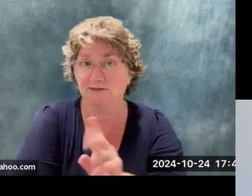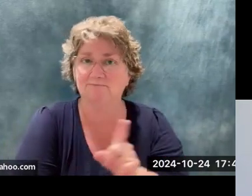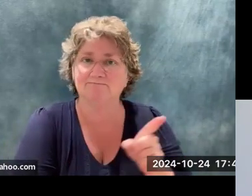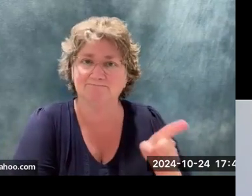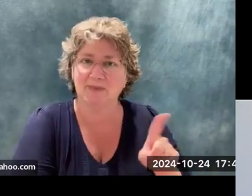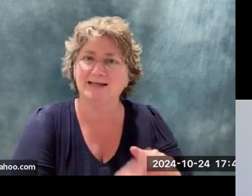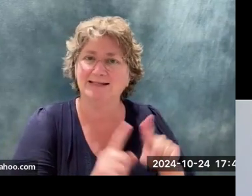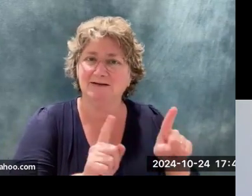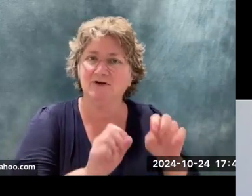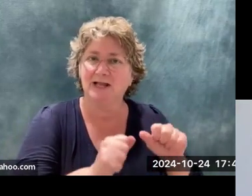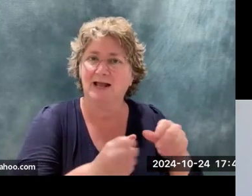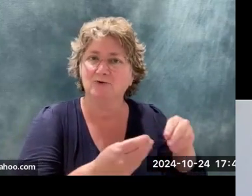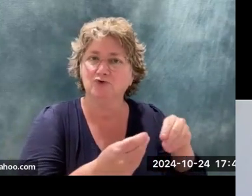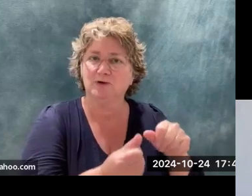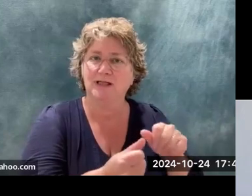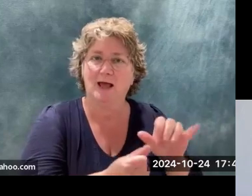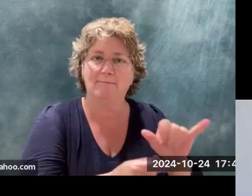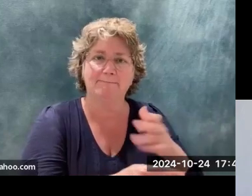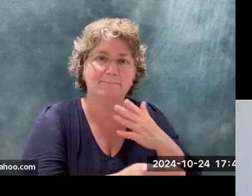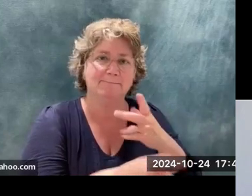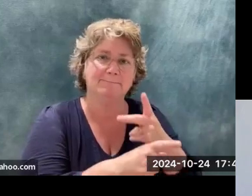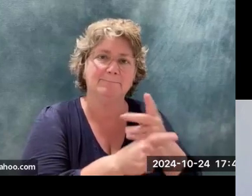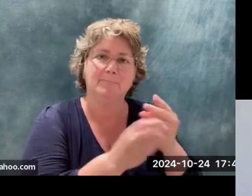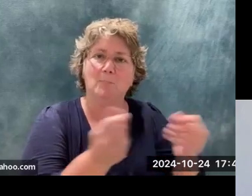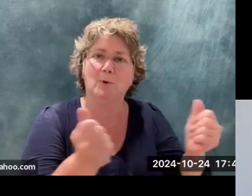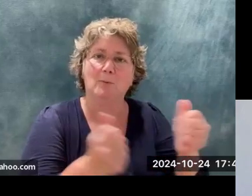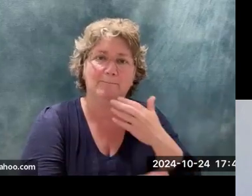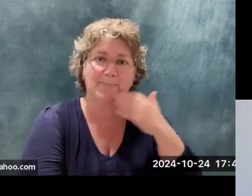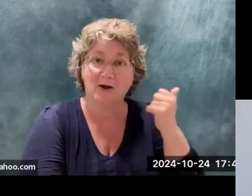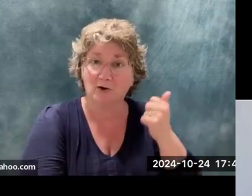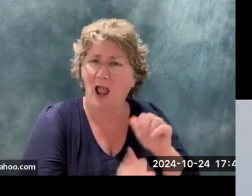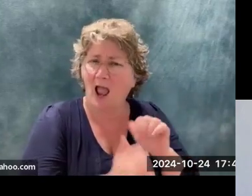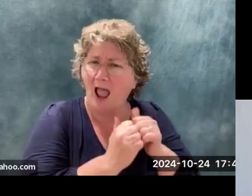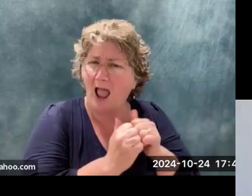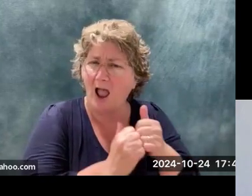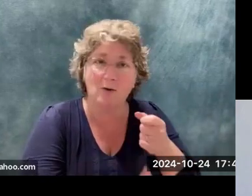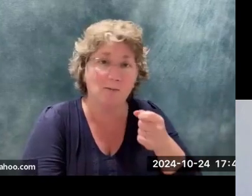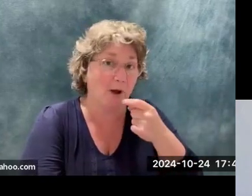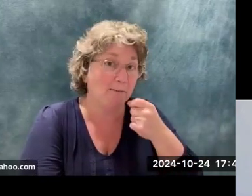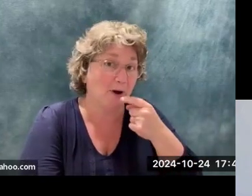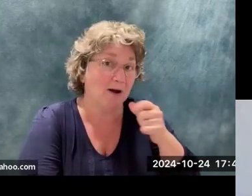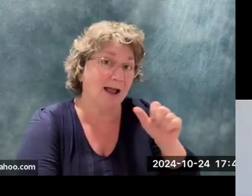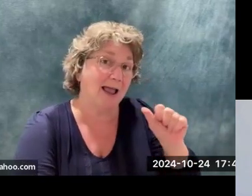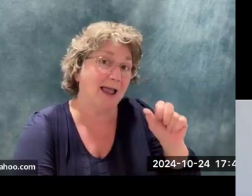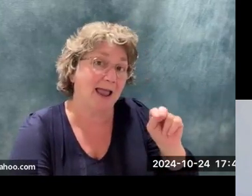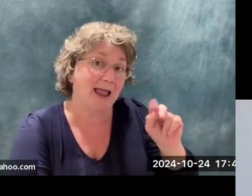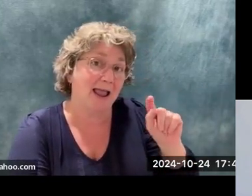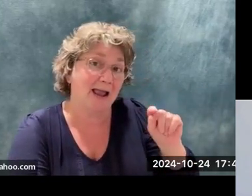and we can treat streptococcus with antibiotics. Antibiotics don't work for viruses. You have to